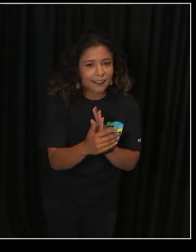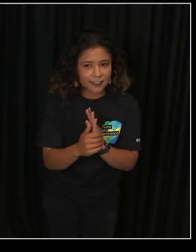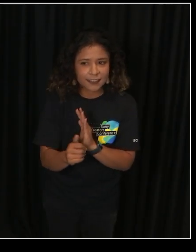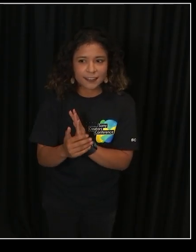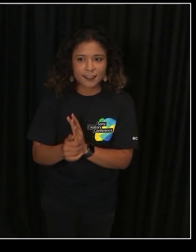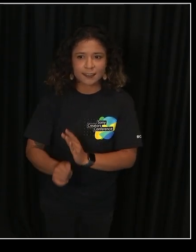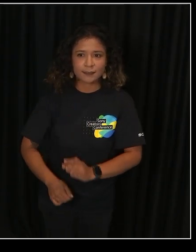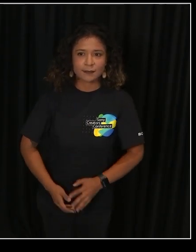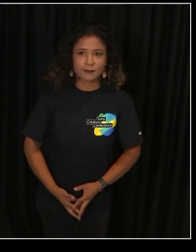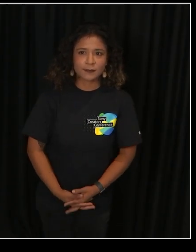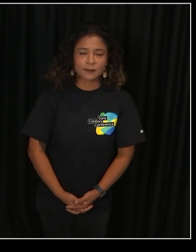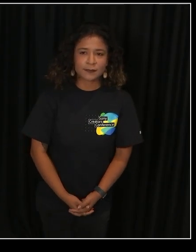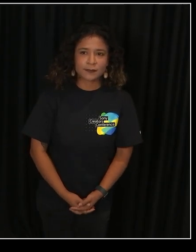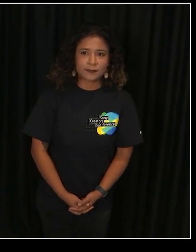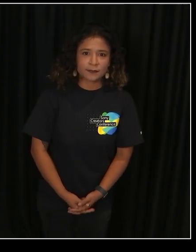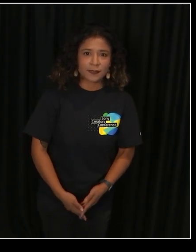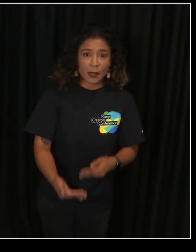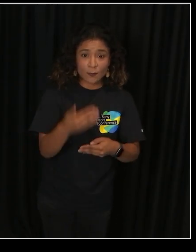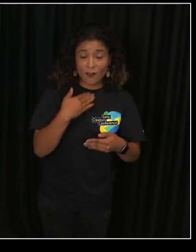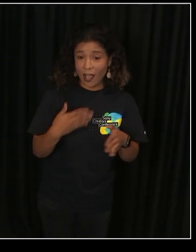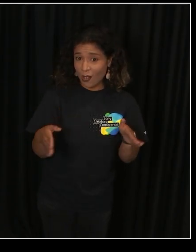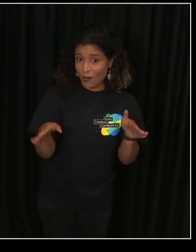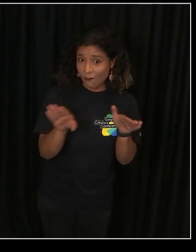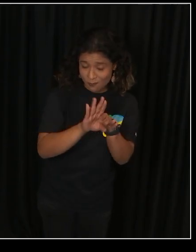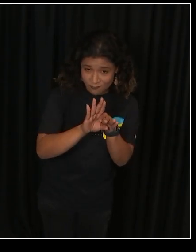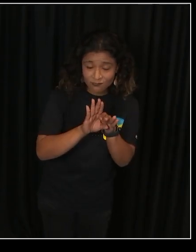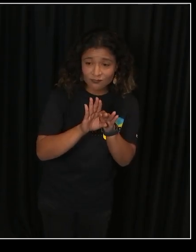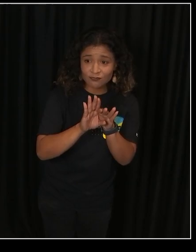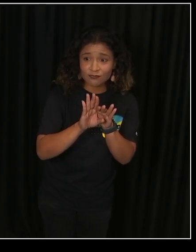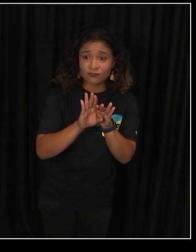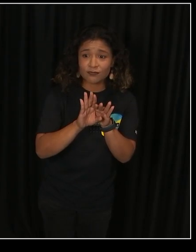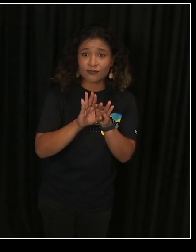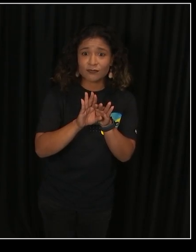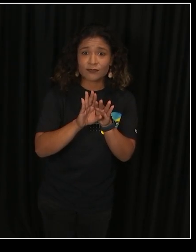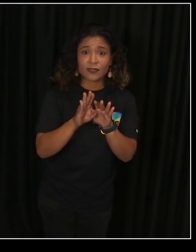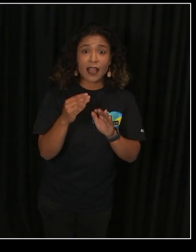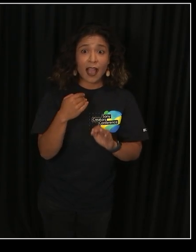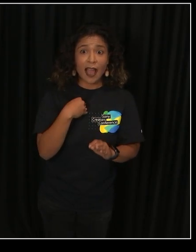And before I wrap up, I was a project lead for this.